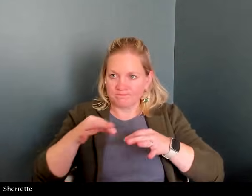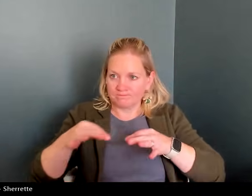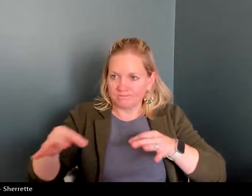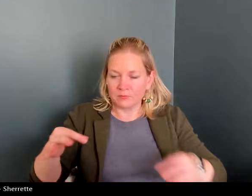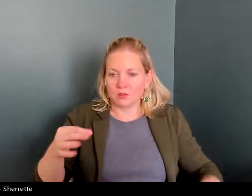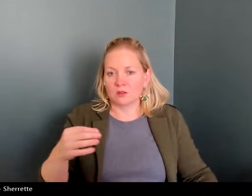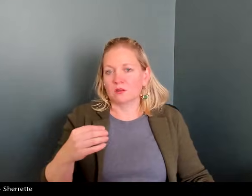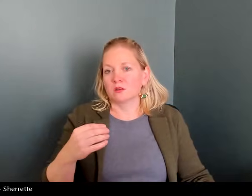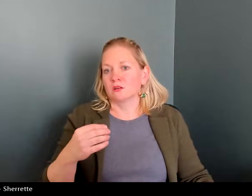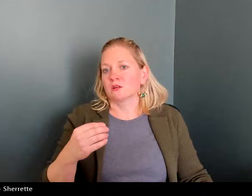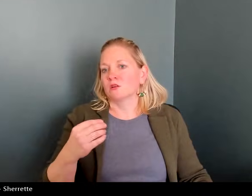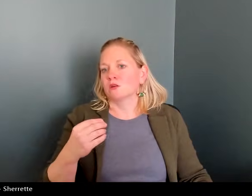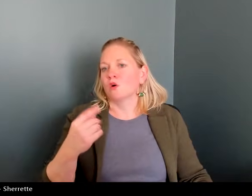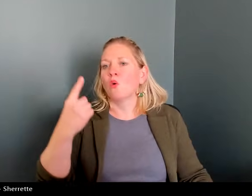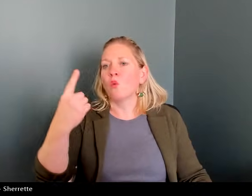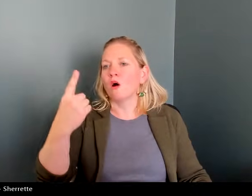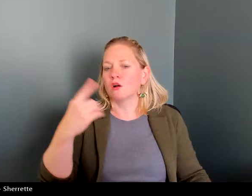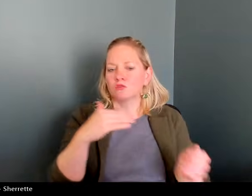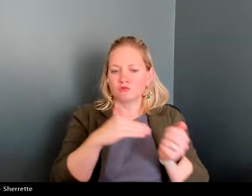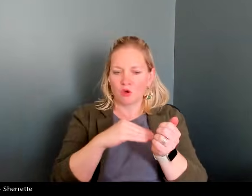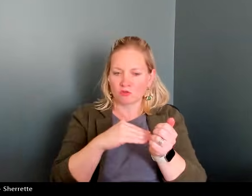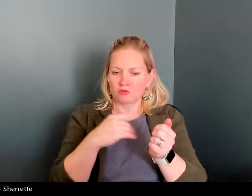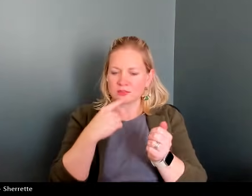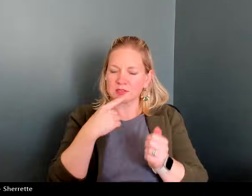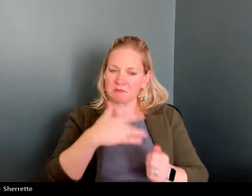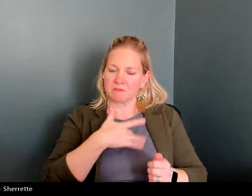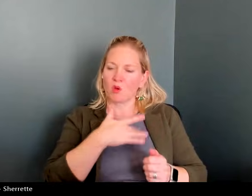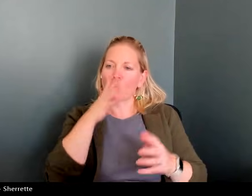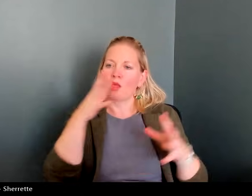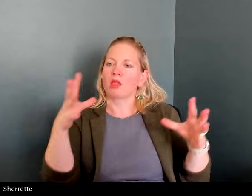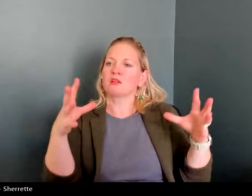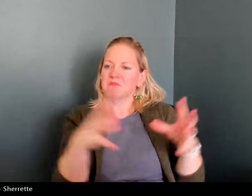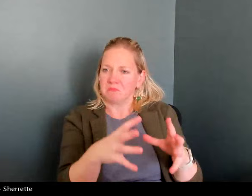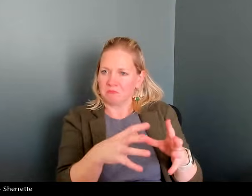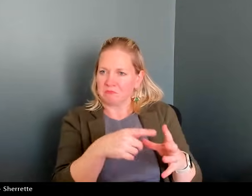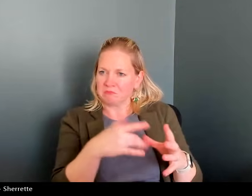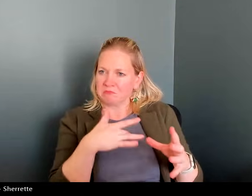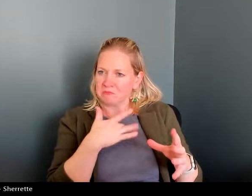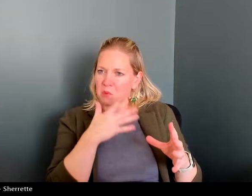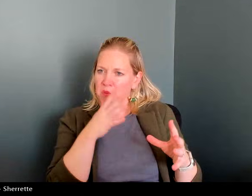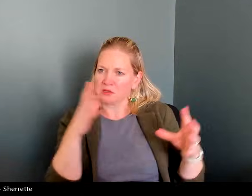default -- it was what they call it -- or shrink smaller. But in in reality,